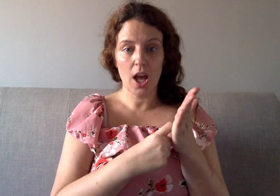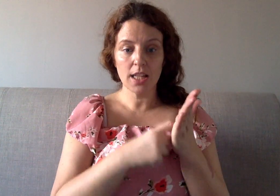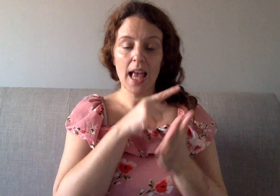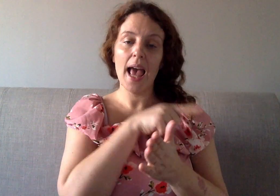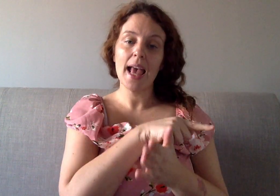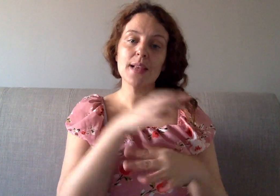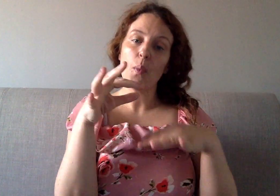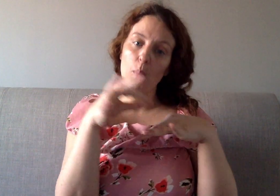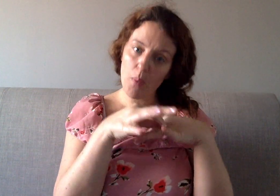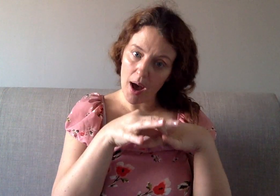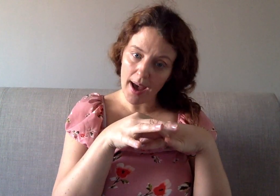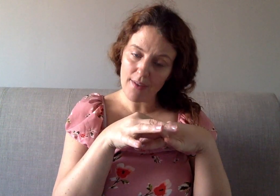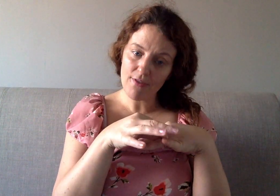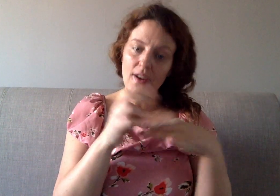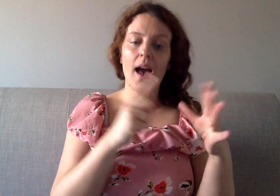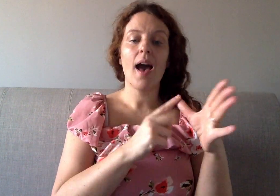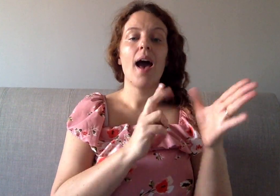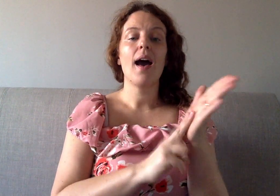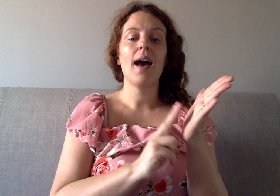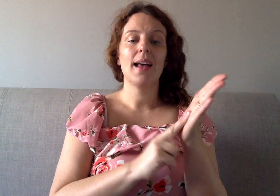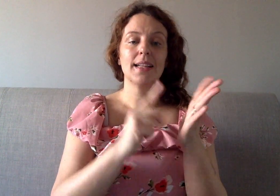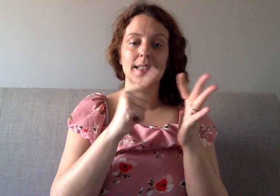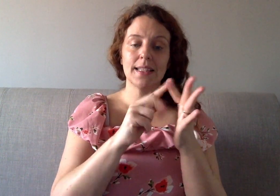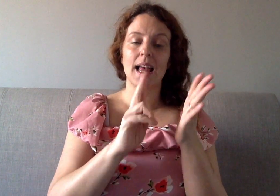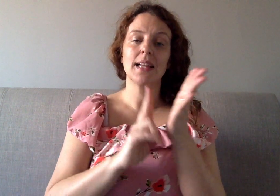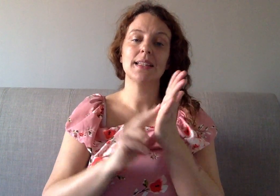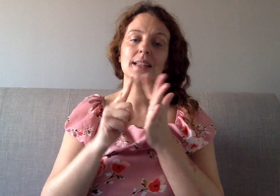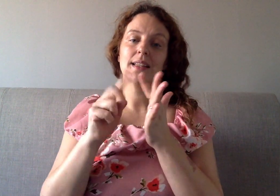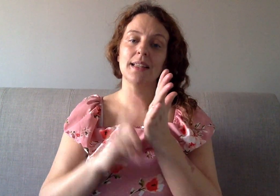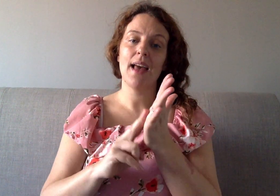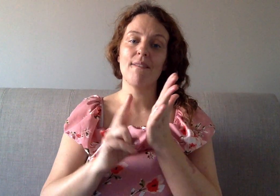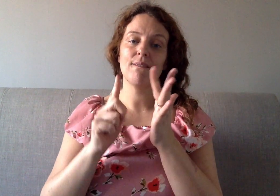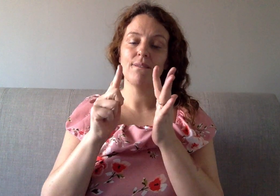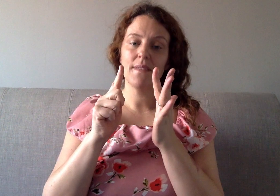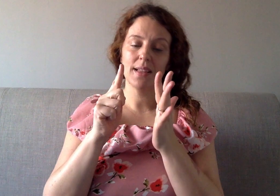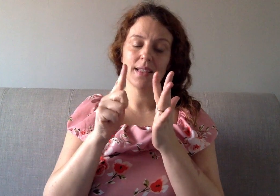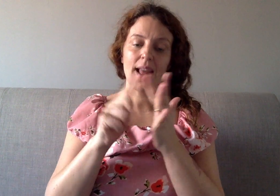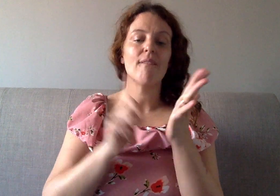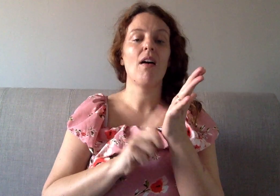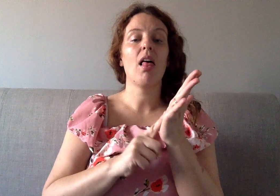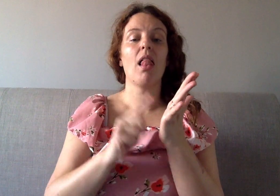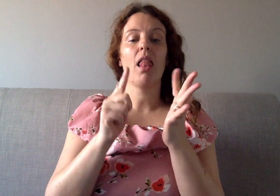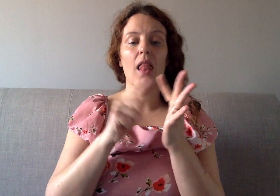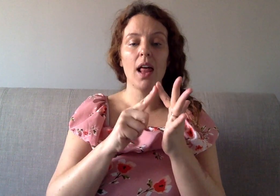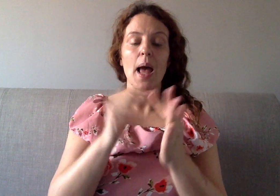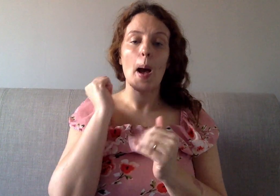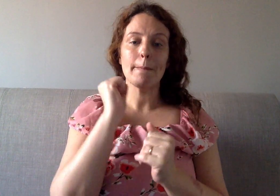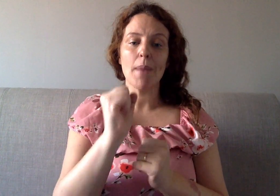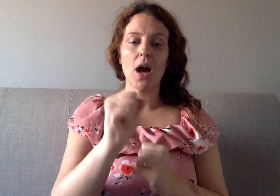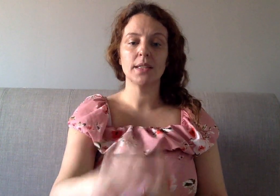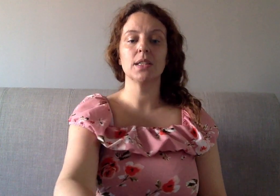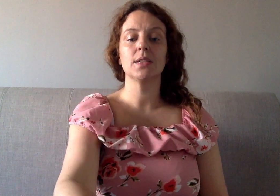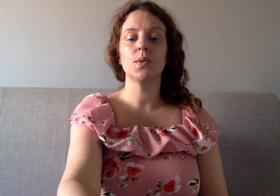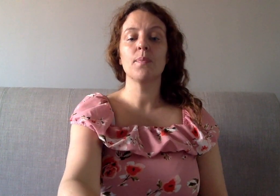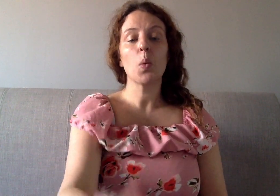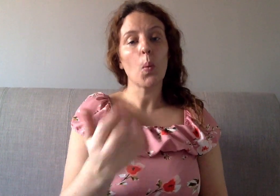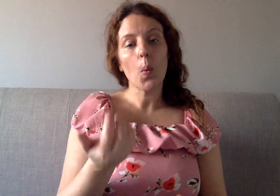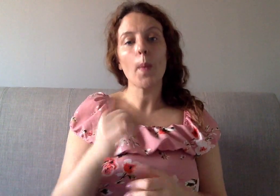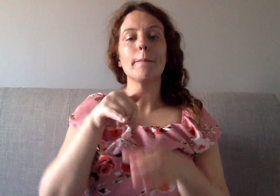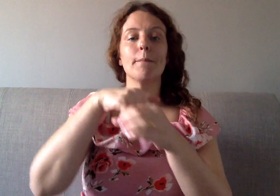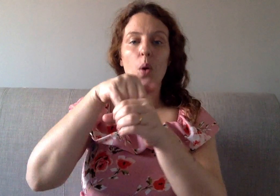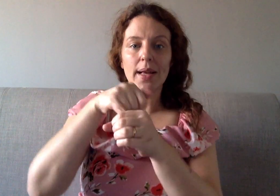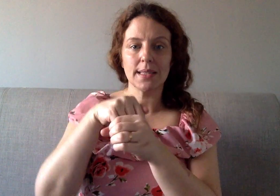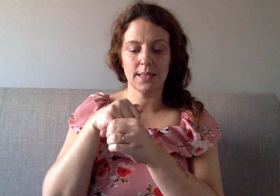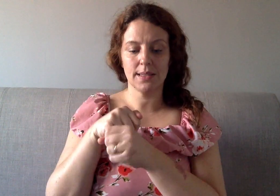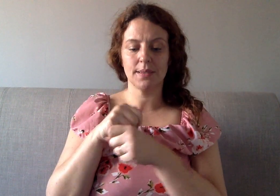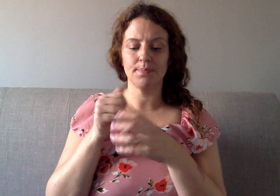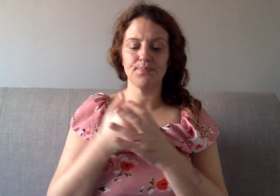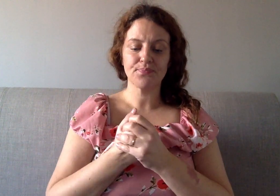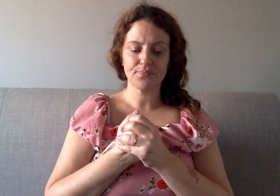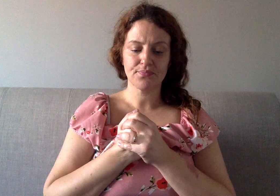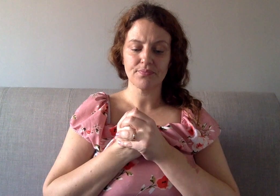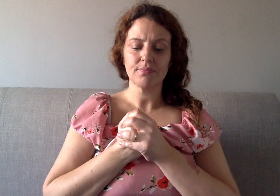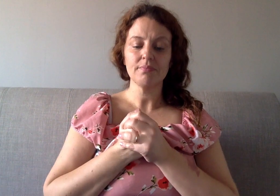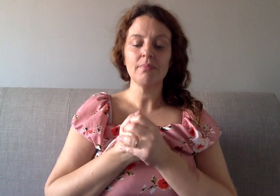Richard murdered or rather poisoned his wife Anne Neville.